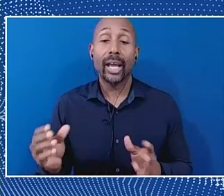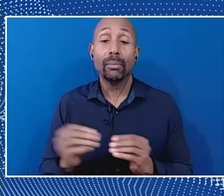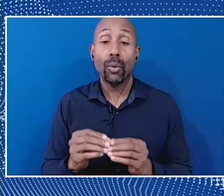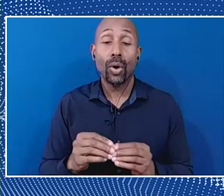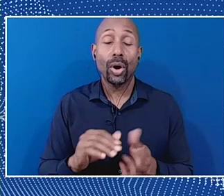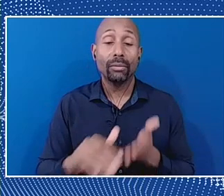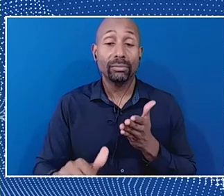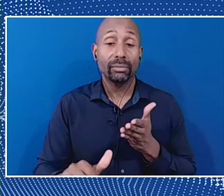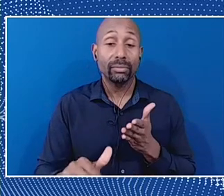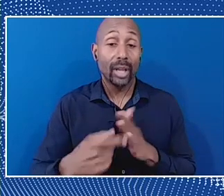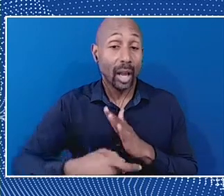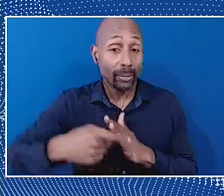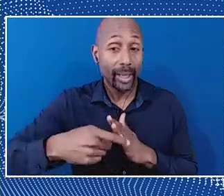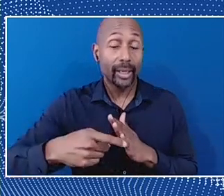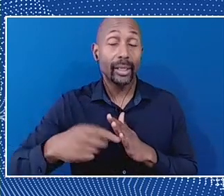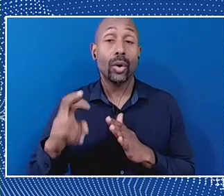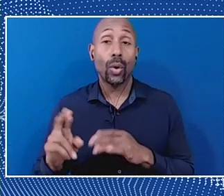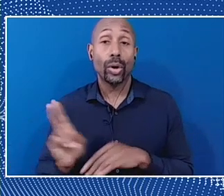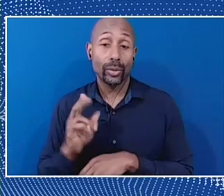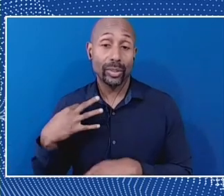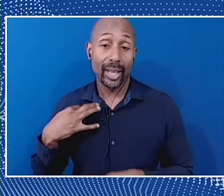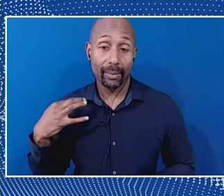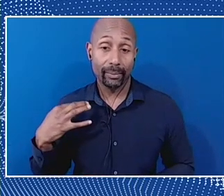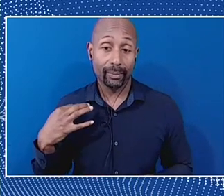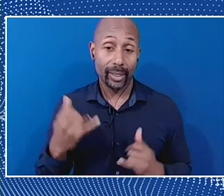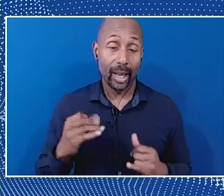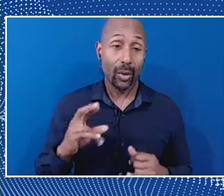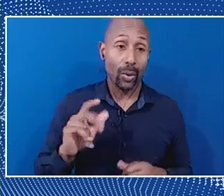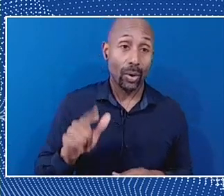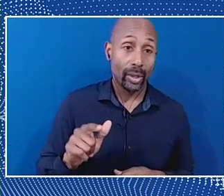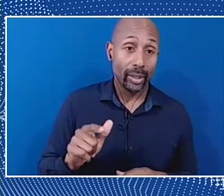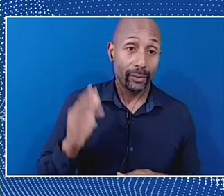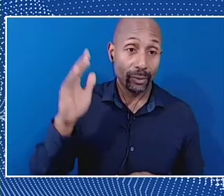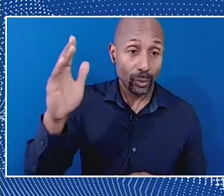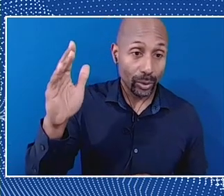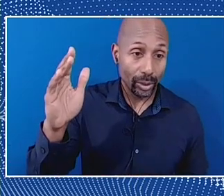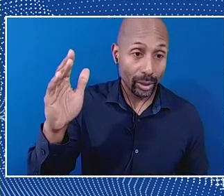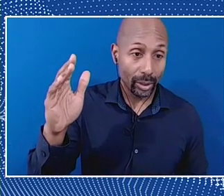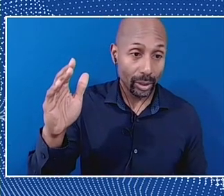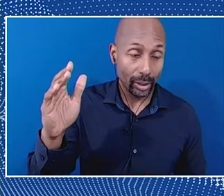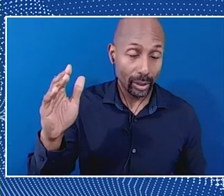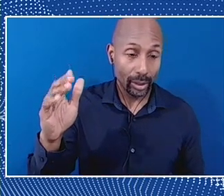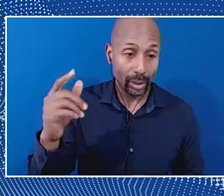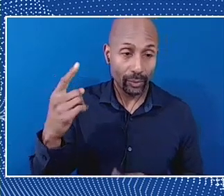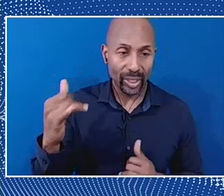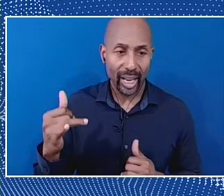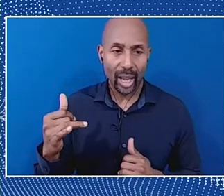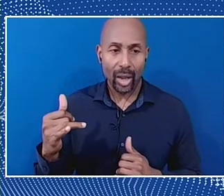in the future, and in this case so where the Department has readily available data on a